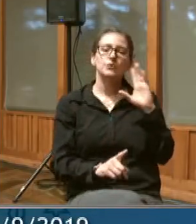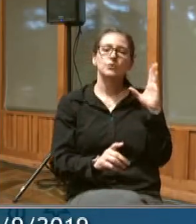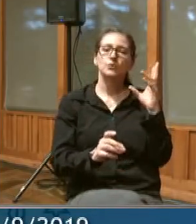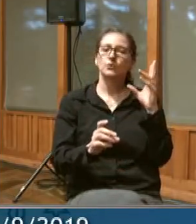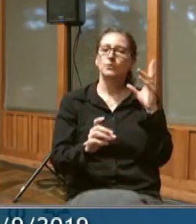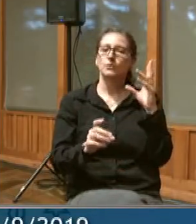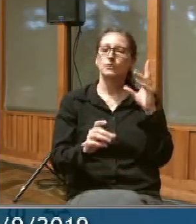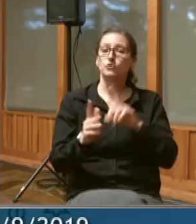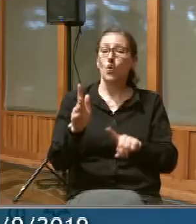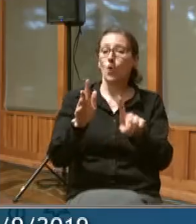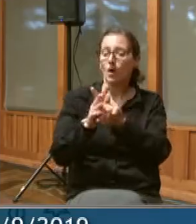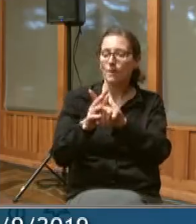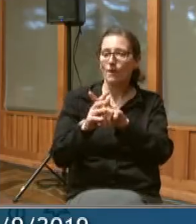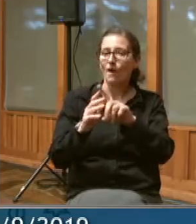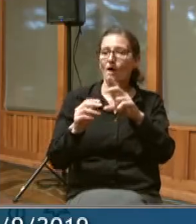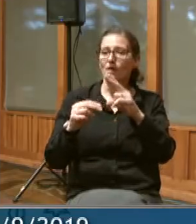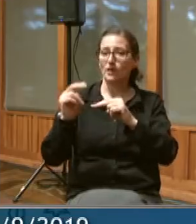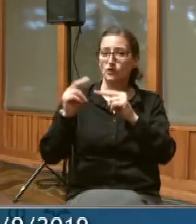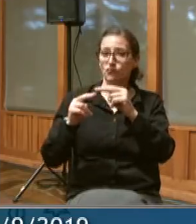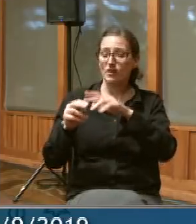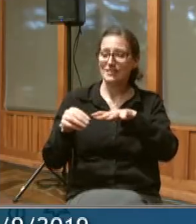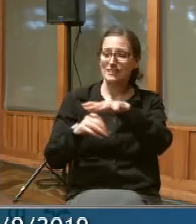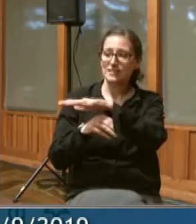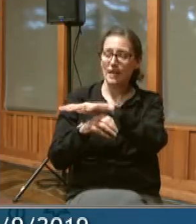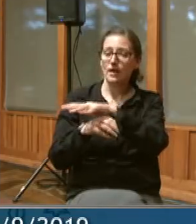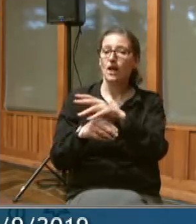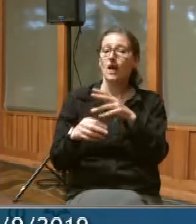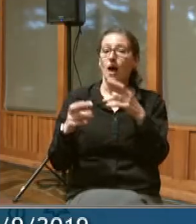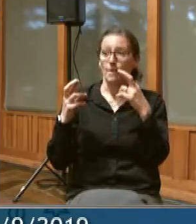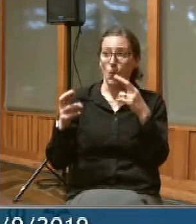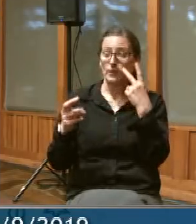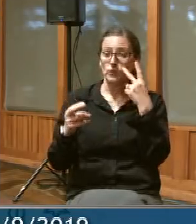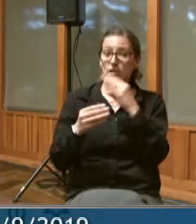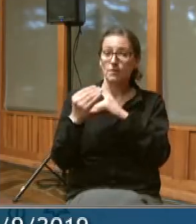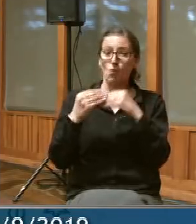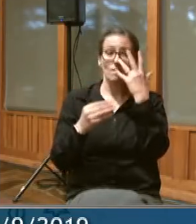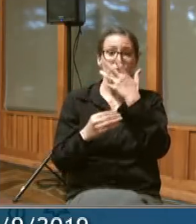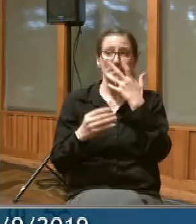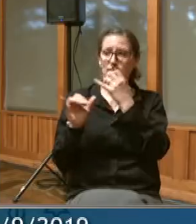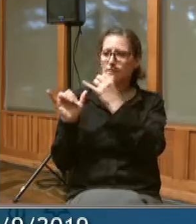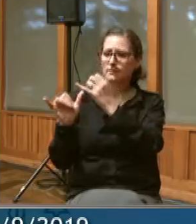THAT ALLOW WOMEN OF COLOR TO BE ON A CONSTRUCTION SITE. I HOPE IN THE NEXT TEN YEARS THAT WE GET TO SEE MORE FACES